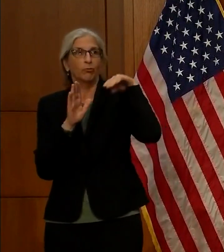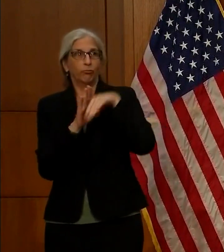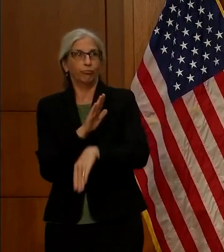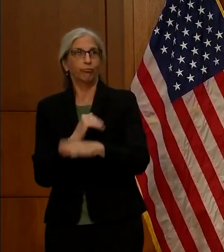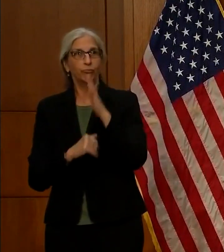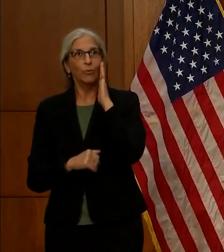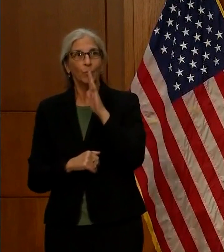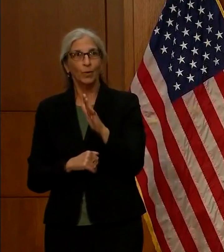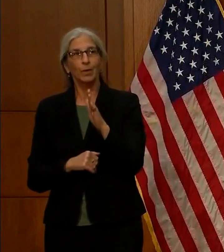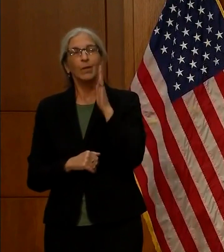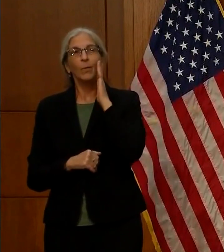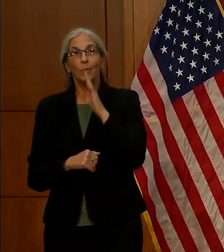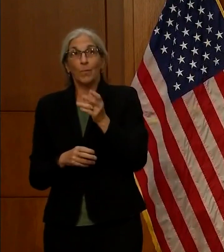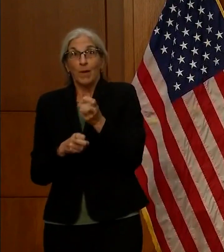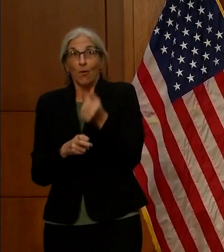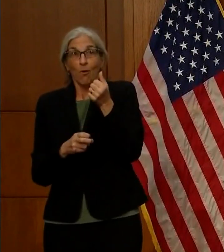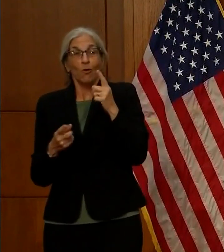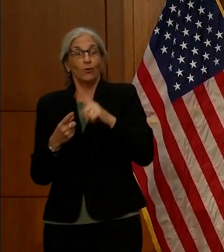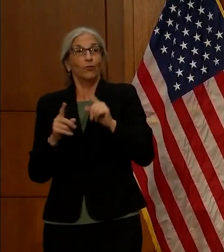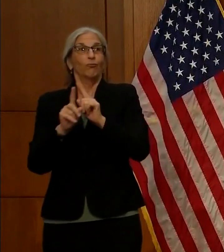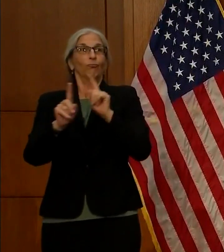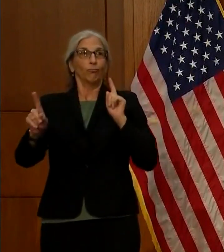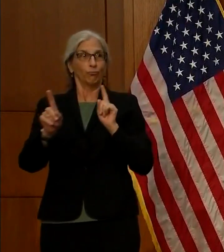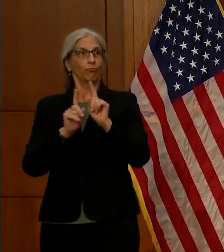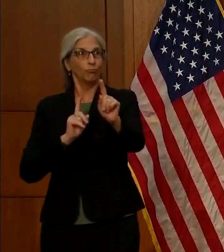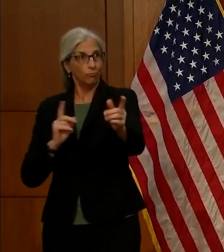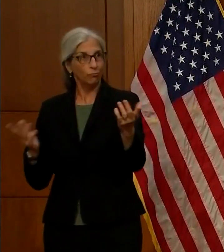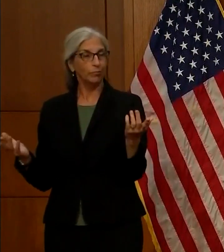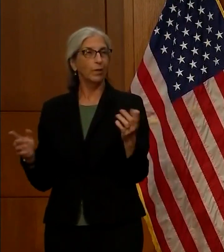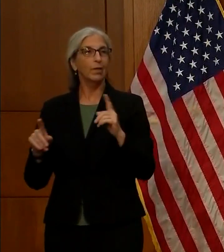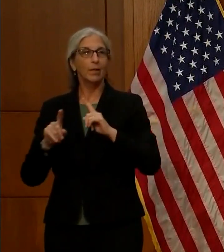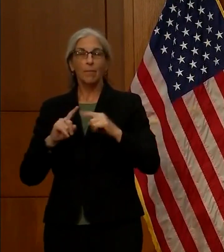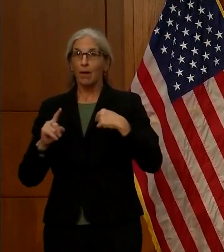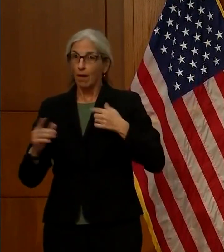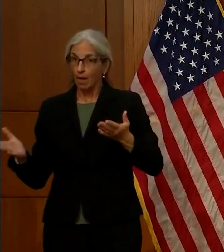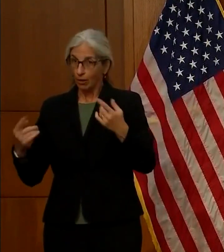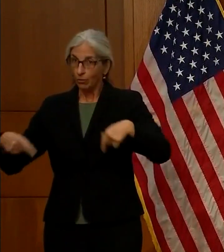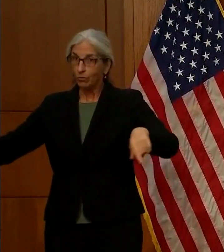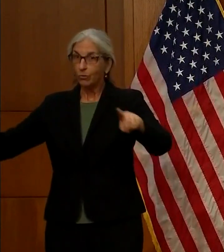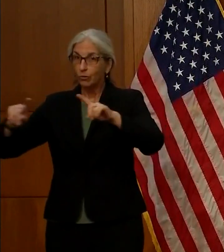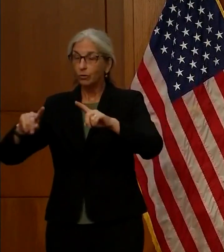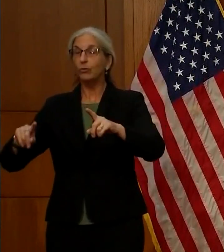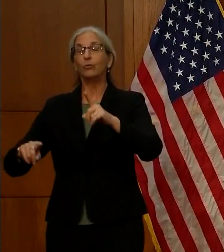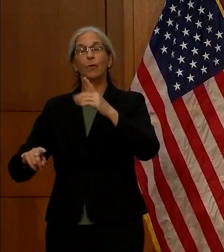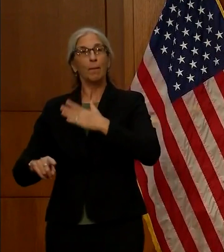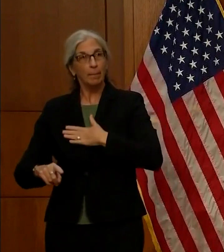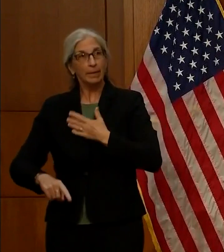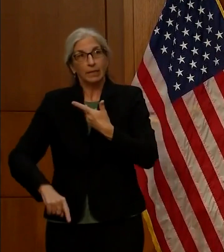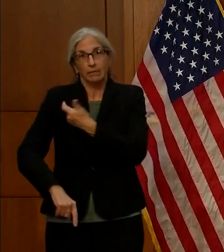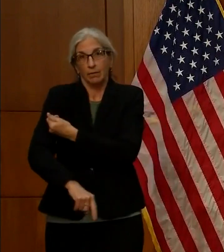FALL MONTHS IT'S GOING TO GET COLDER- THEY'RE GOING TO BE MORE CHALLENGES. I ENCOURAGE